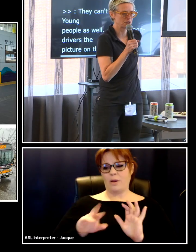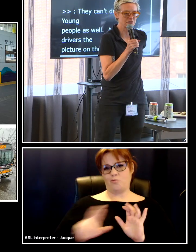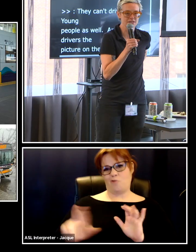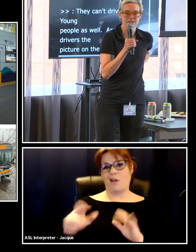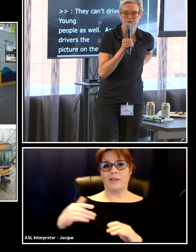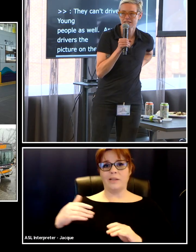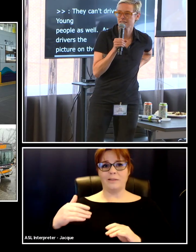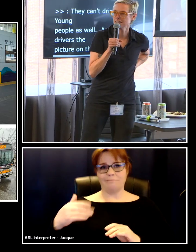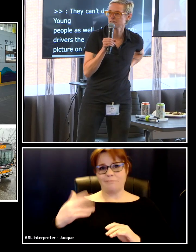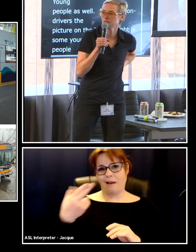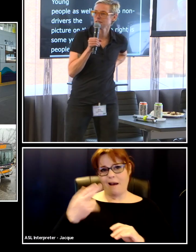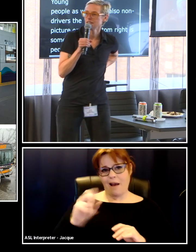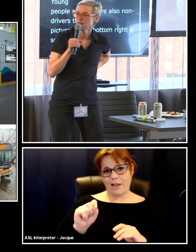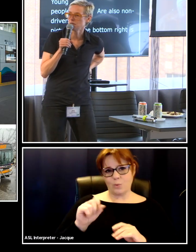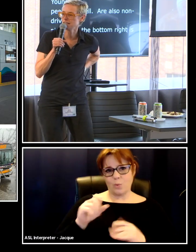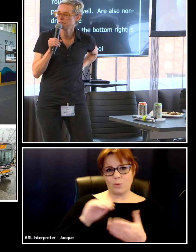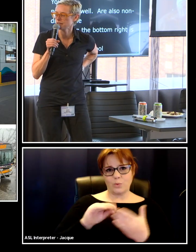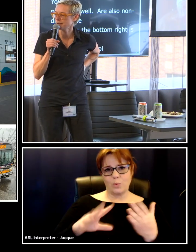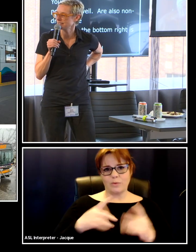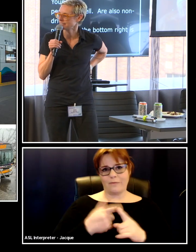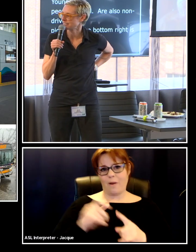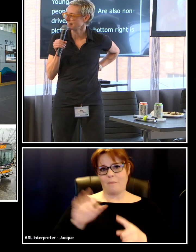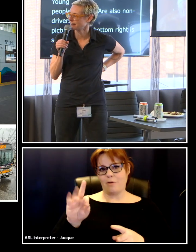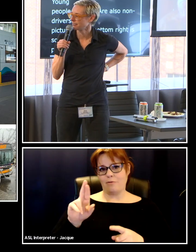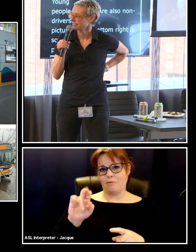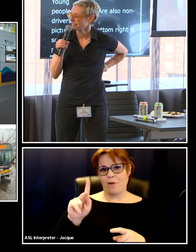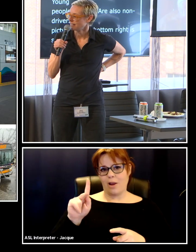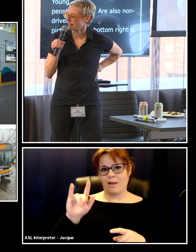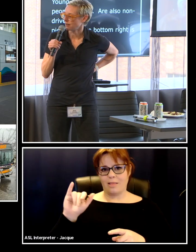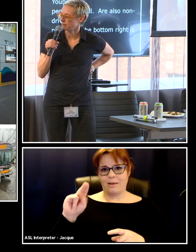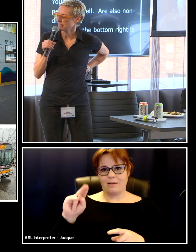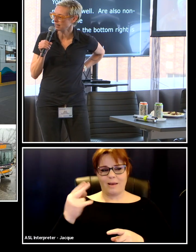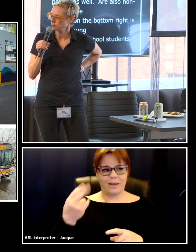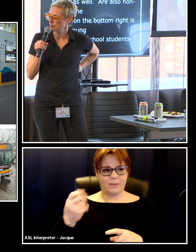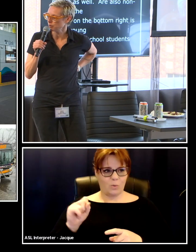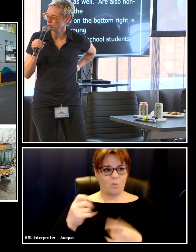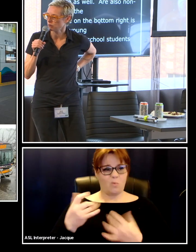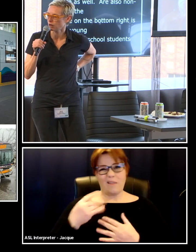school students at Franklin High School waiting for the bus in Seattle. Um, young people who are